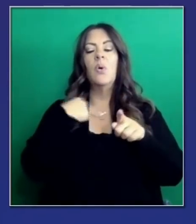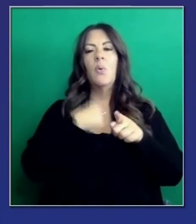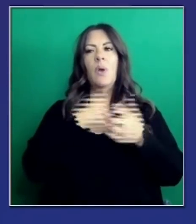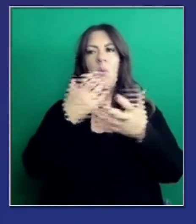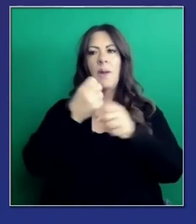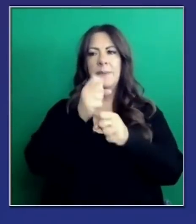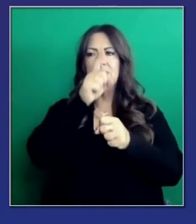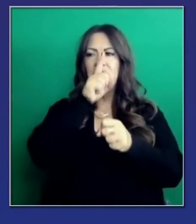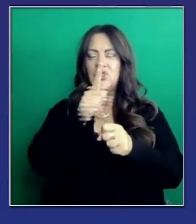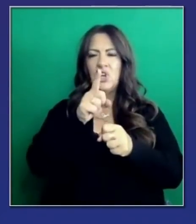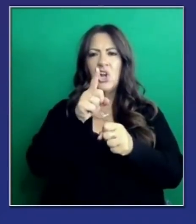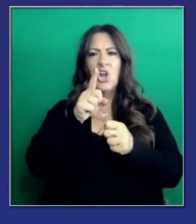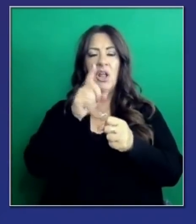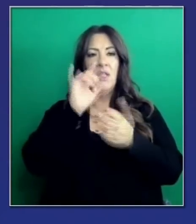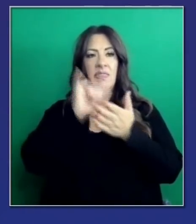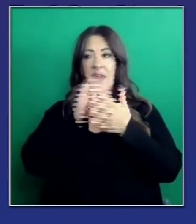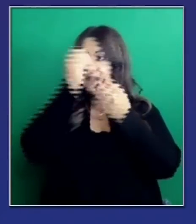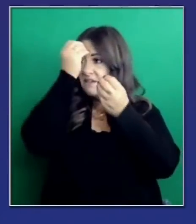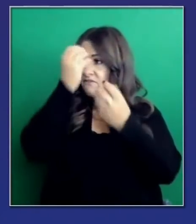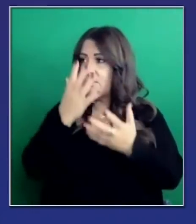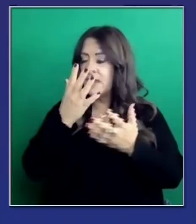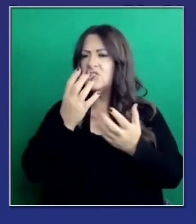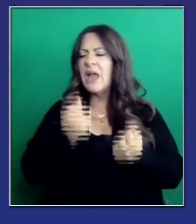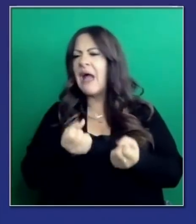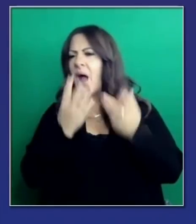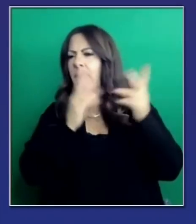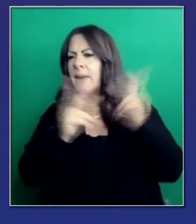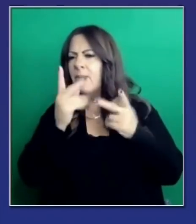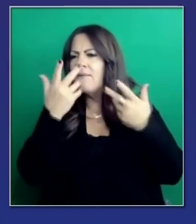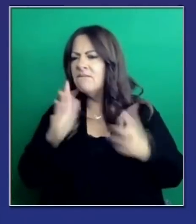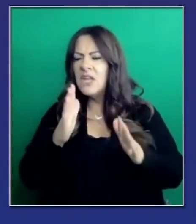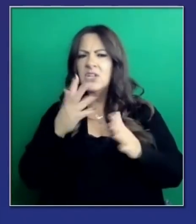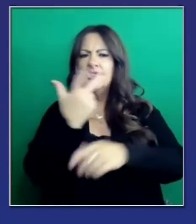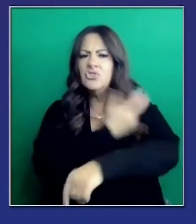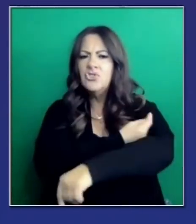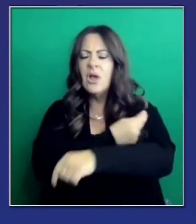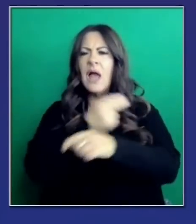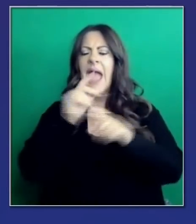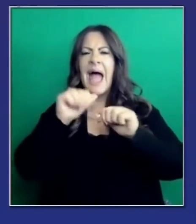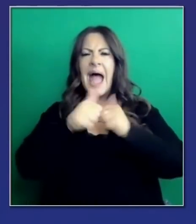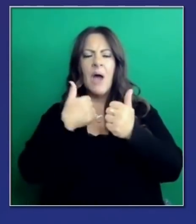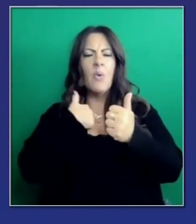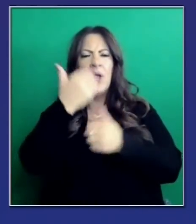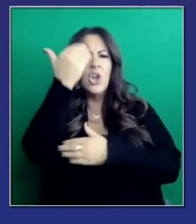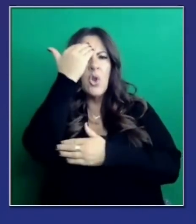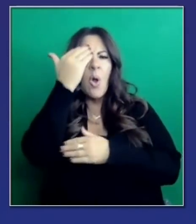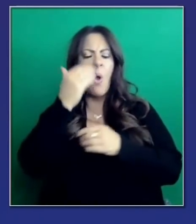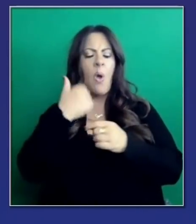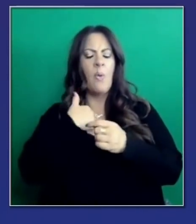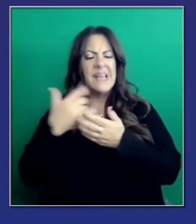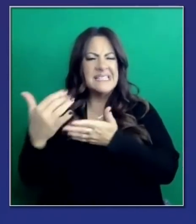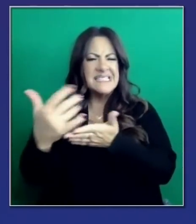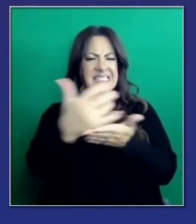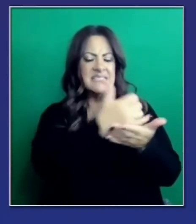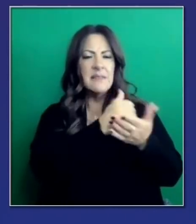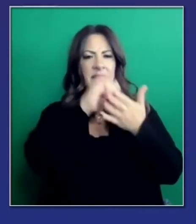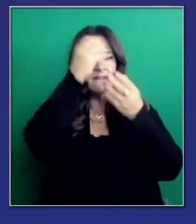YOU HAVE HEARD ABOUT THAT WITH THE 65+ COHORT THAT WE HAVE ADVANCED. WE WILL TALK MORE ABOUT THAT IN WE ARE ALSO LOOKING TO STANDARDIZE OUR INFORMATION AND DATA.